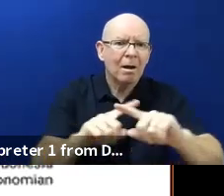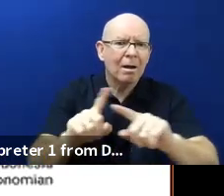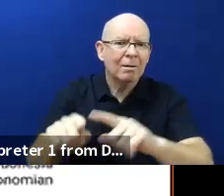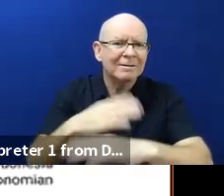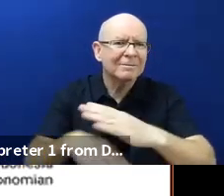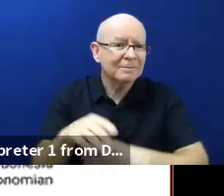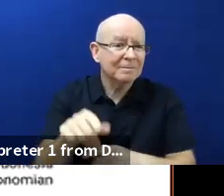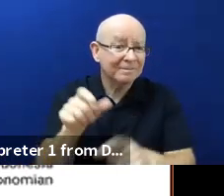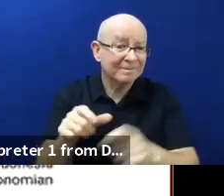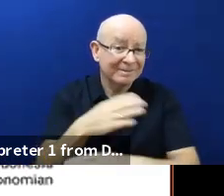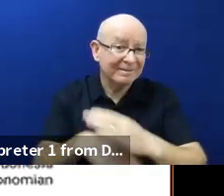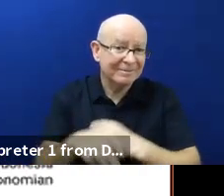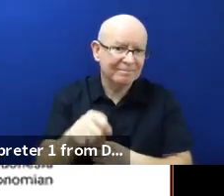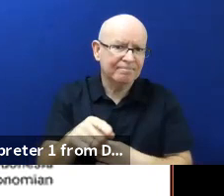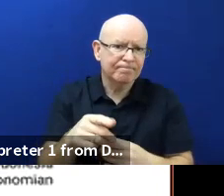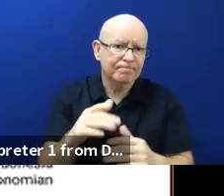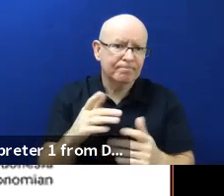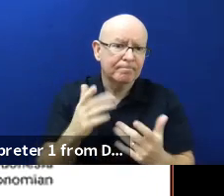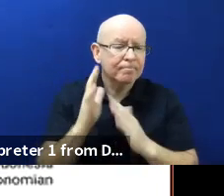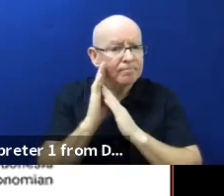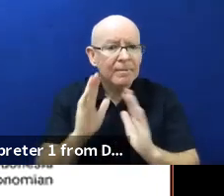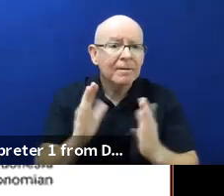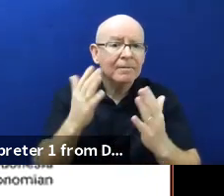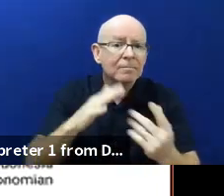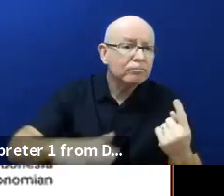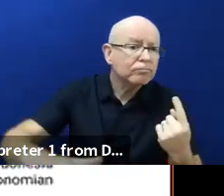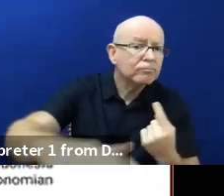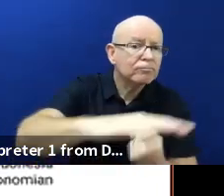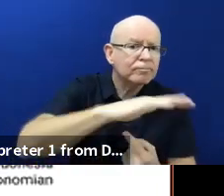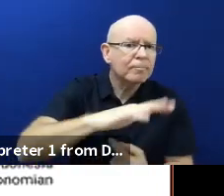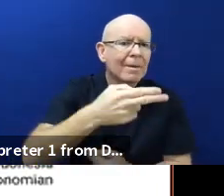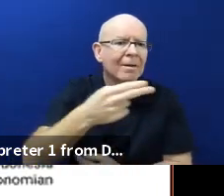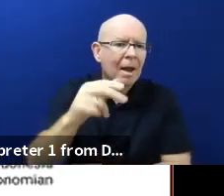small numbers, but I'll just walk you through, very briefly the labour structure flow chart on